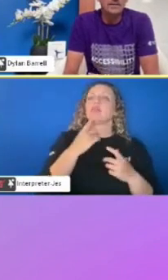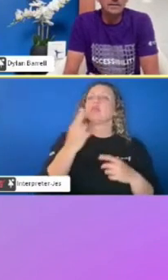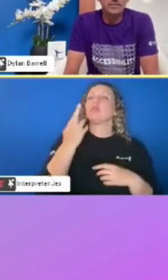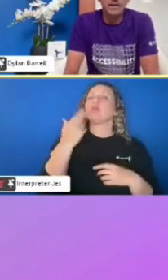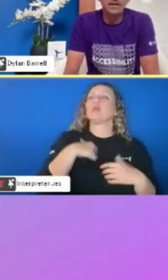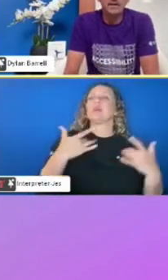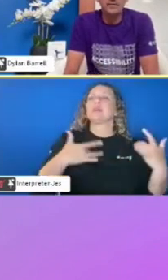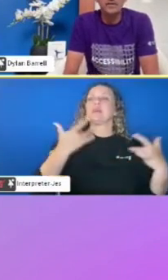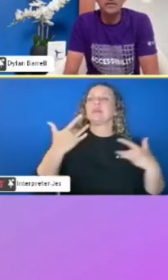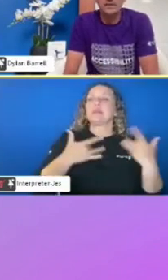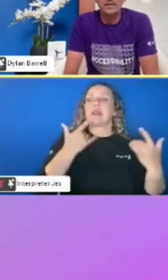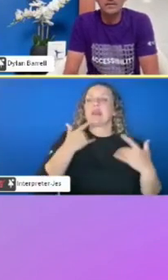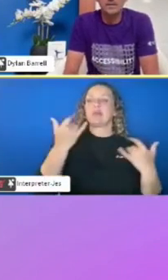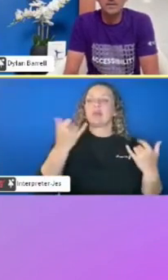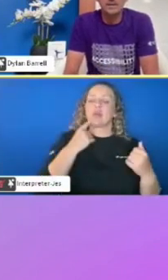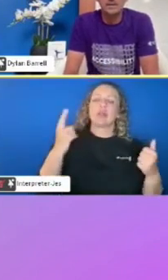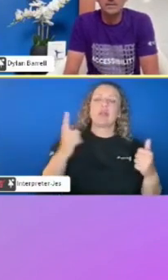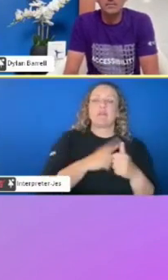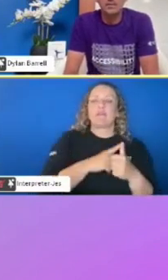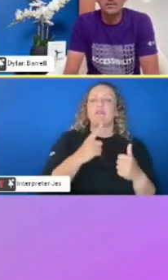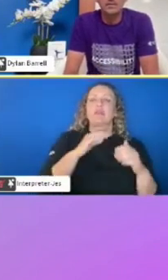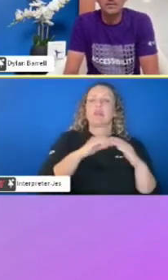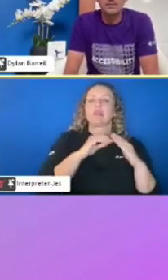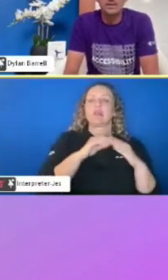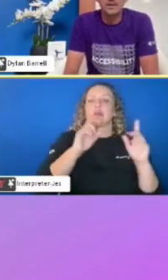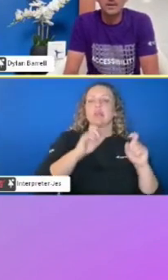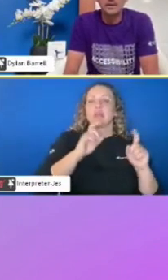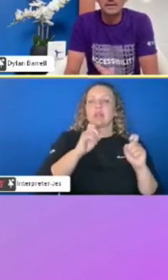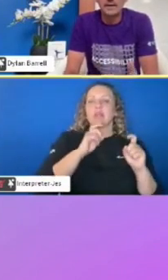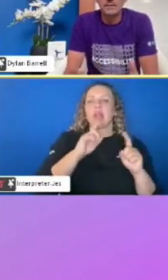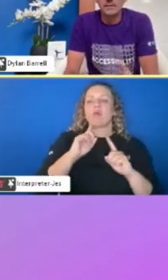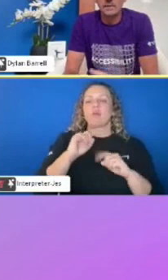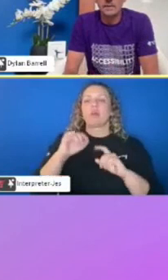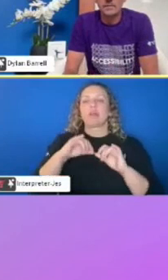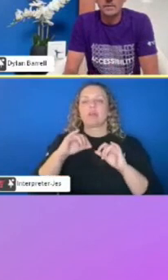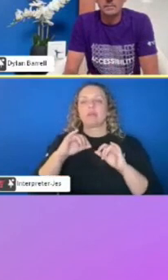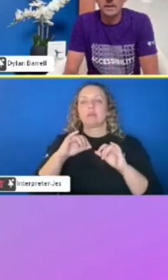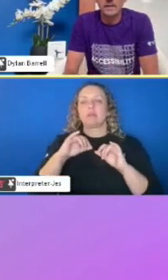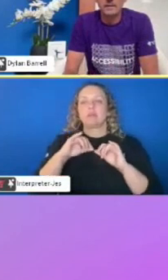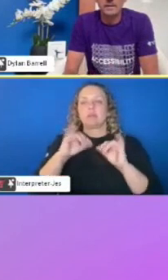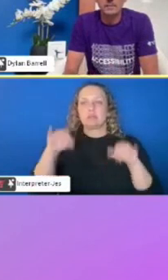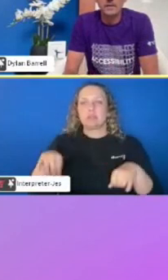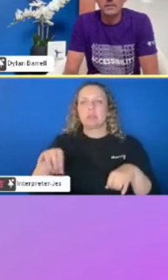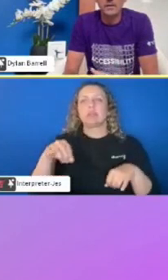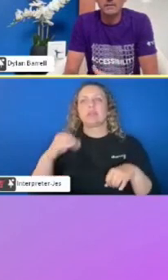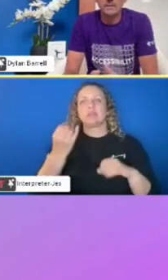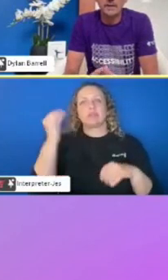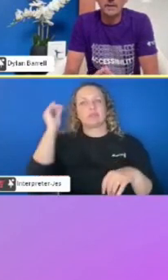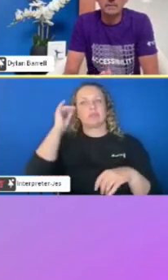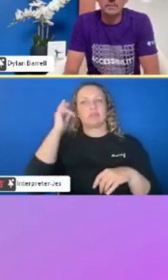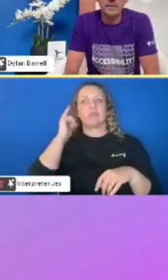it's really the first accessory testing and reporting system designed with the dev team in mind. And what do I mean by that?